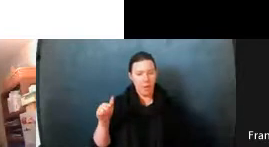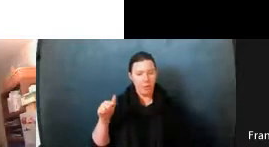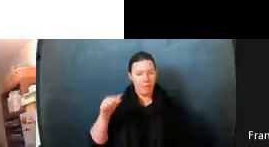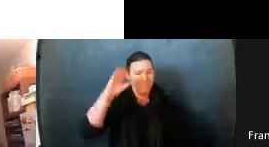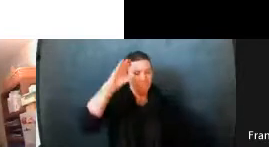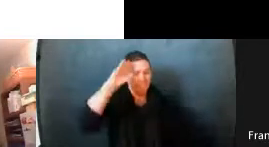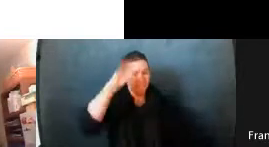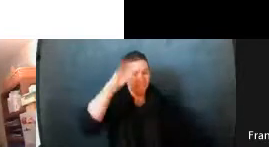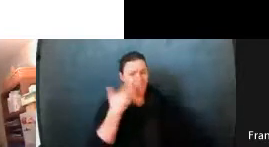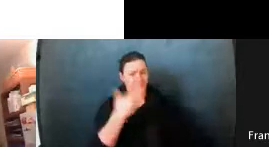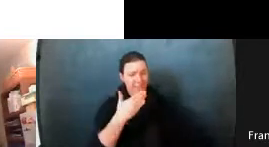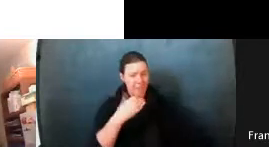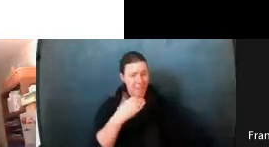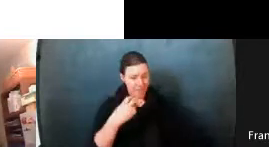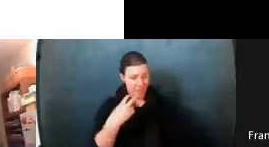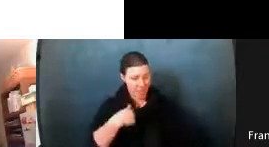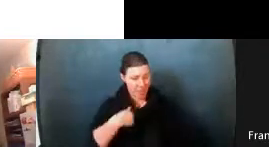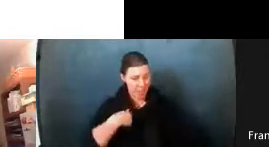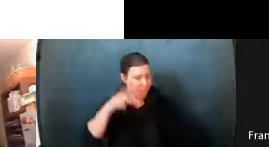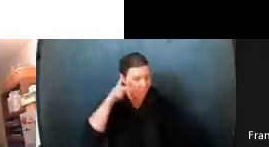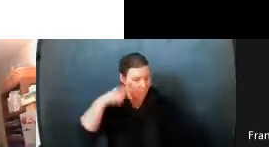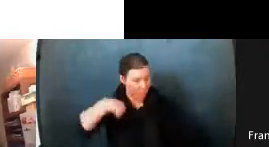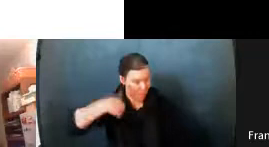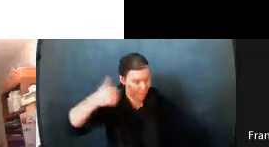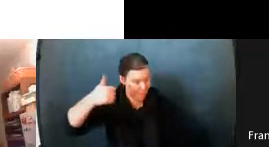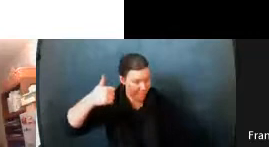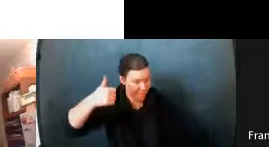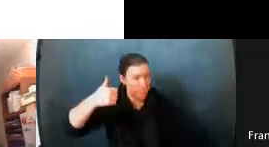Yes. - Can you guys hear me? Okay, cool. So I'm a public health nurse.